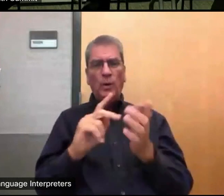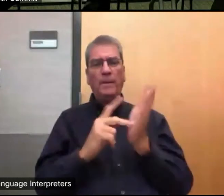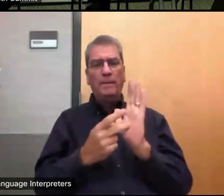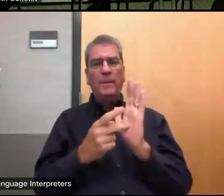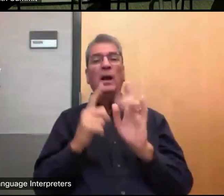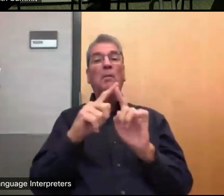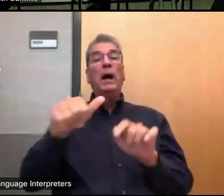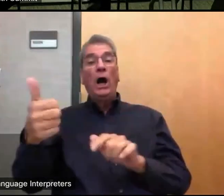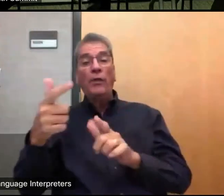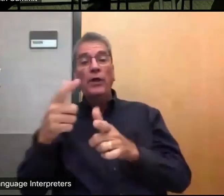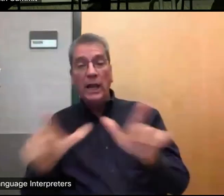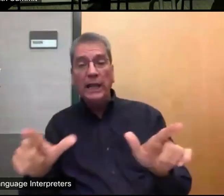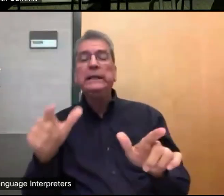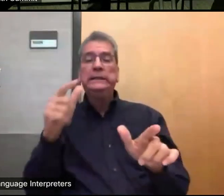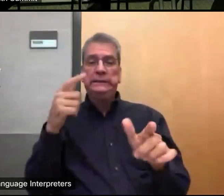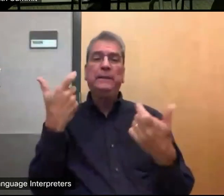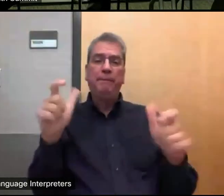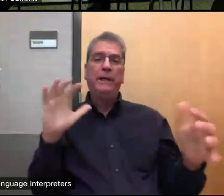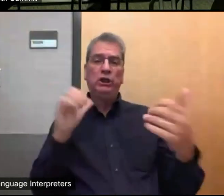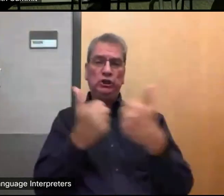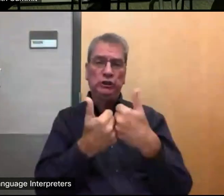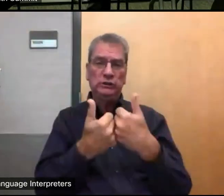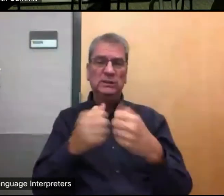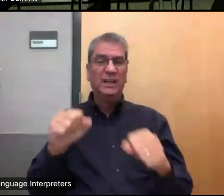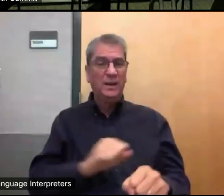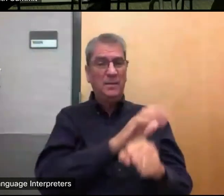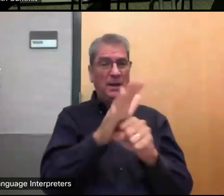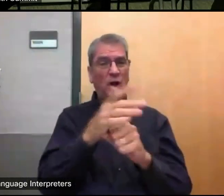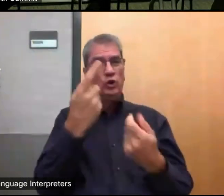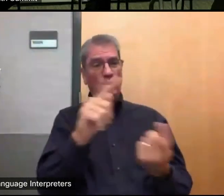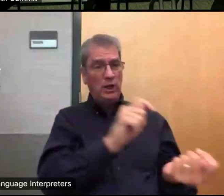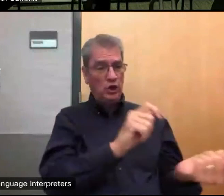And at the beginning of this pandemic, we were trying to get things translated into